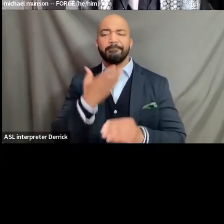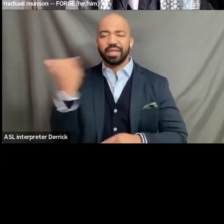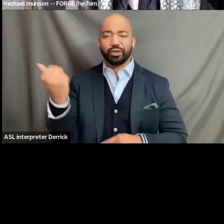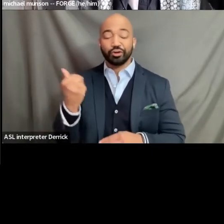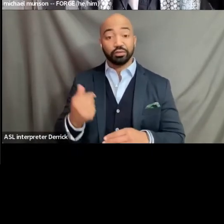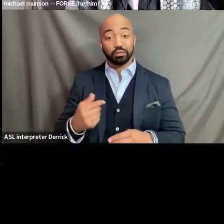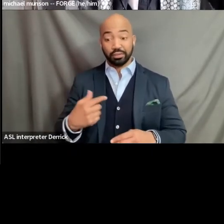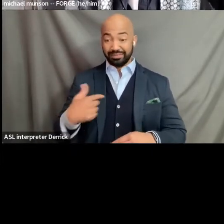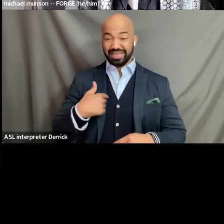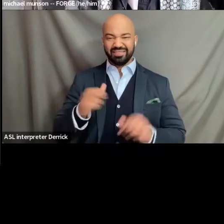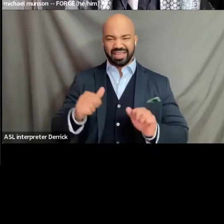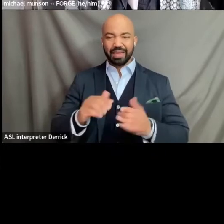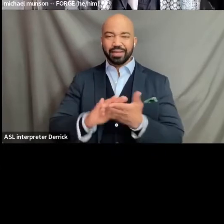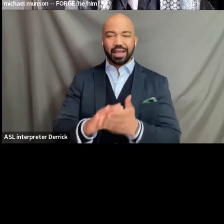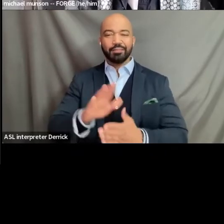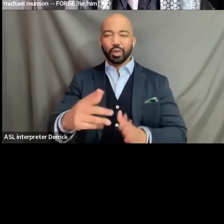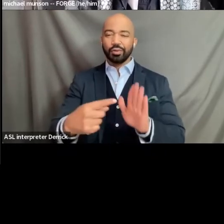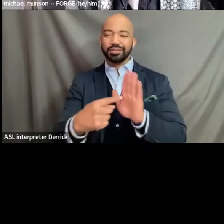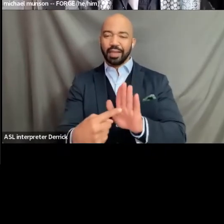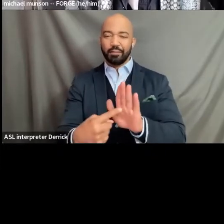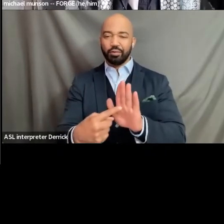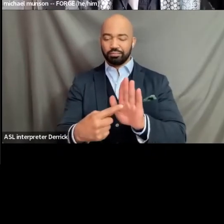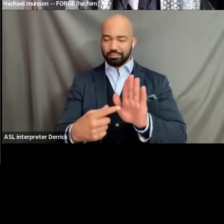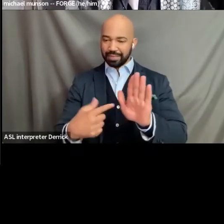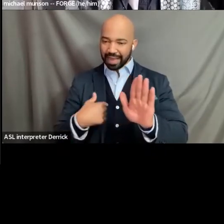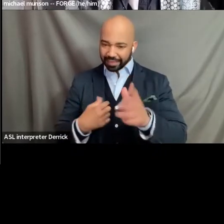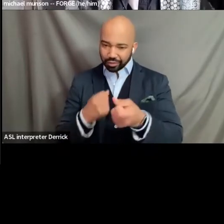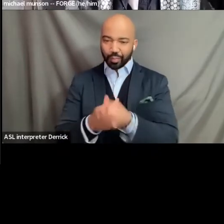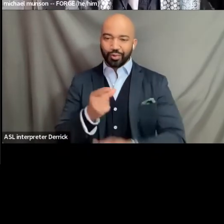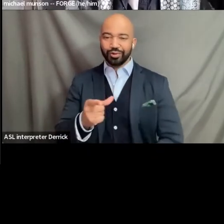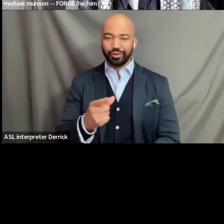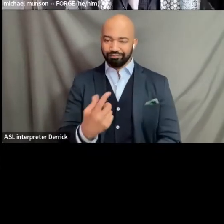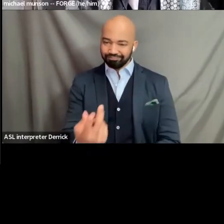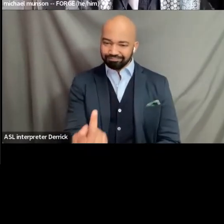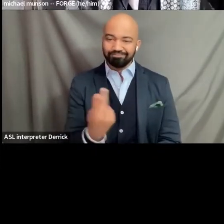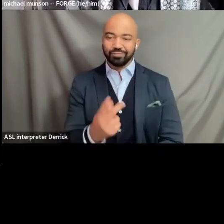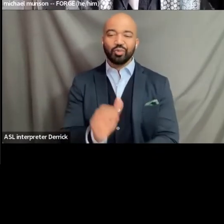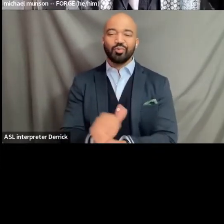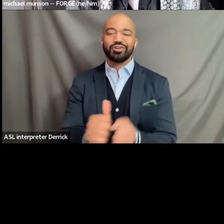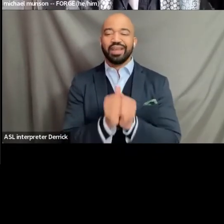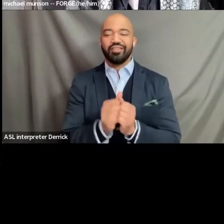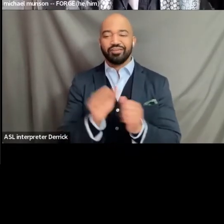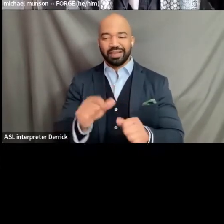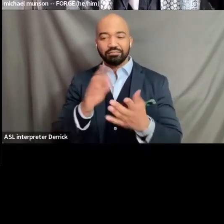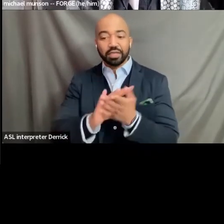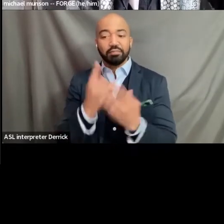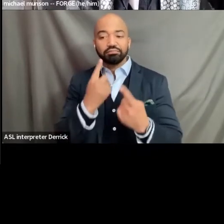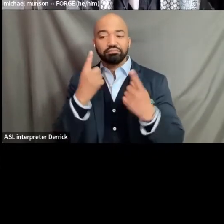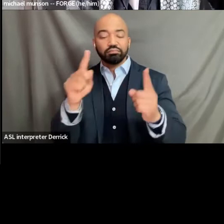use me as your support, we can accomplish this. Living well means living.